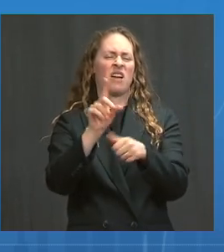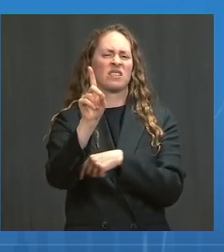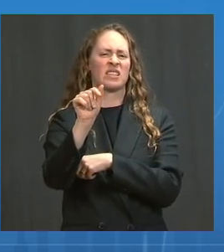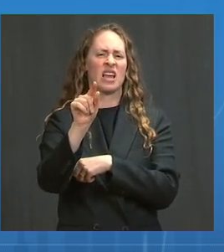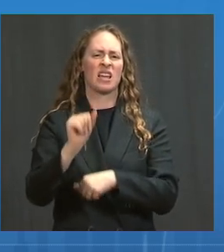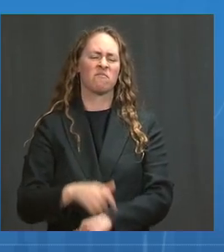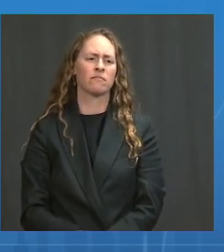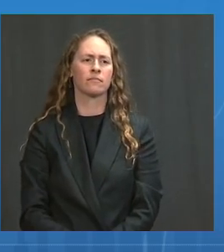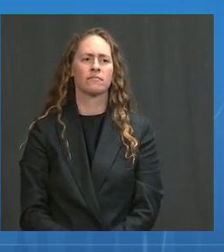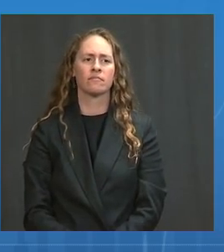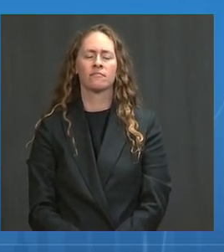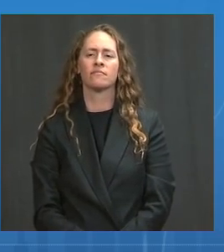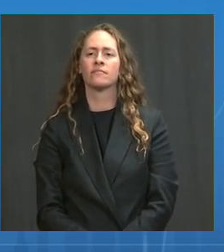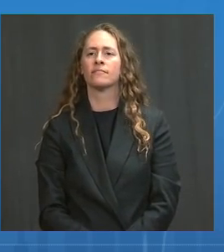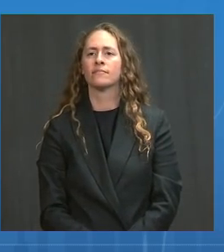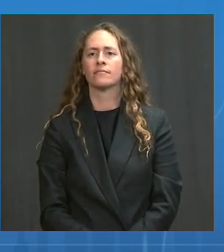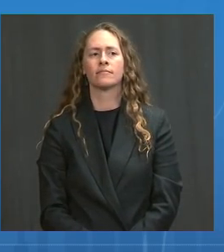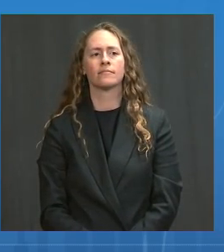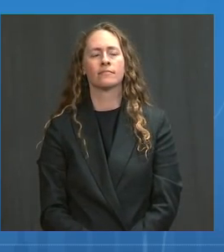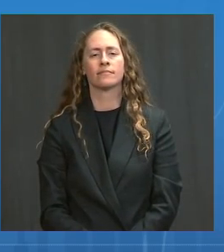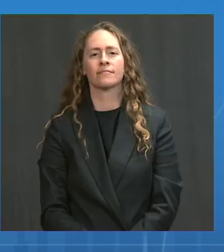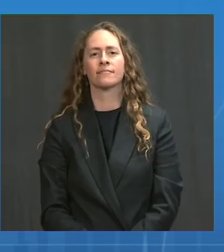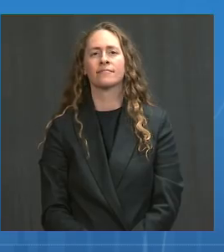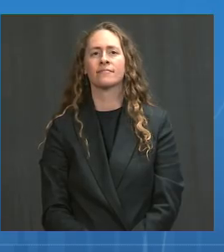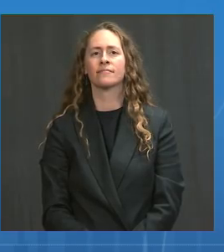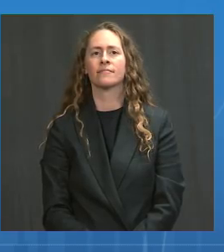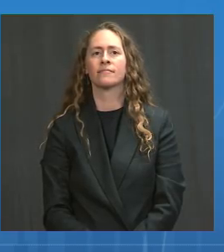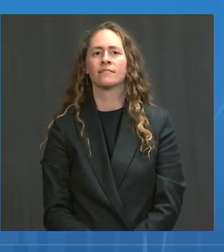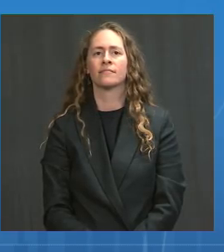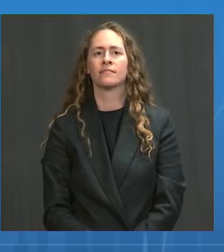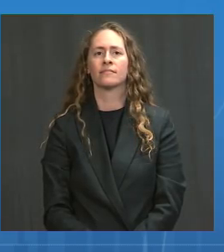Mr. Zients: Next question, please. Moderator: Meg Tirrell at CNBC.